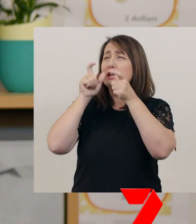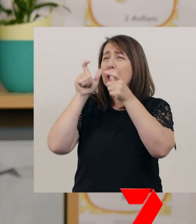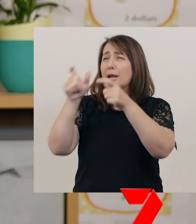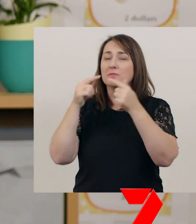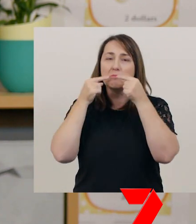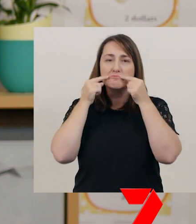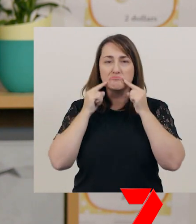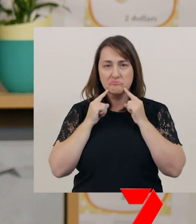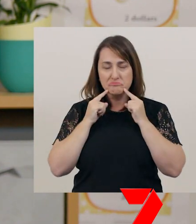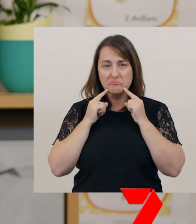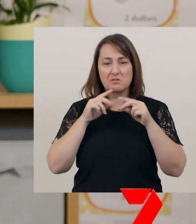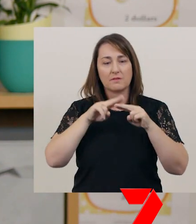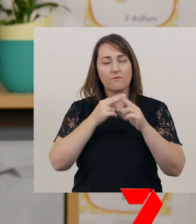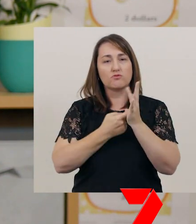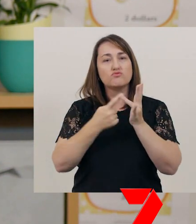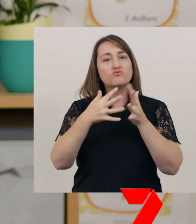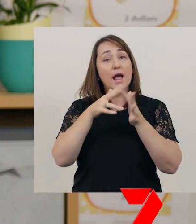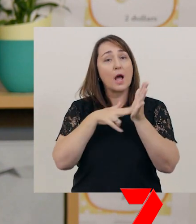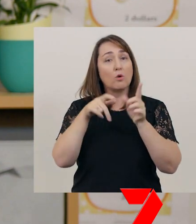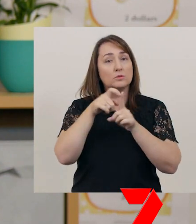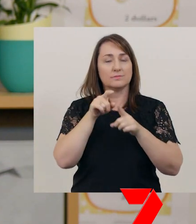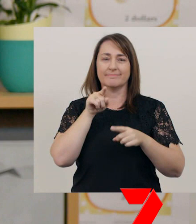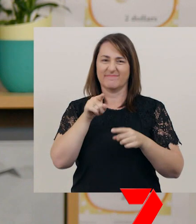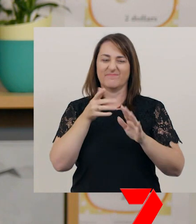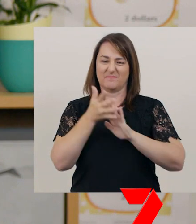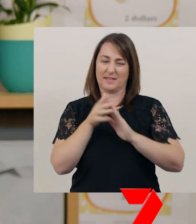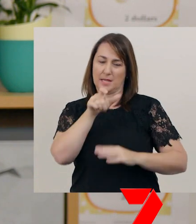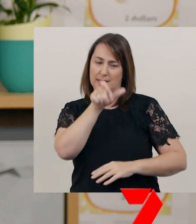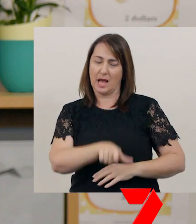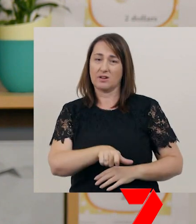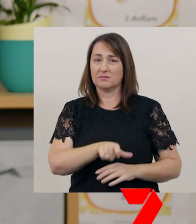tell the reader that the character is unhappy or even frightened.